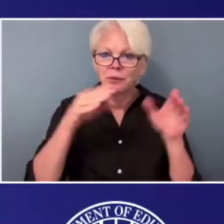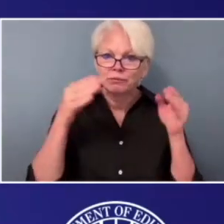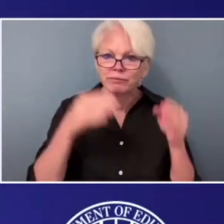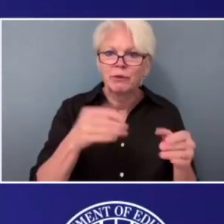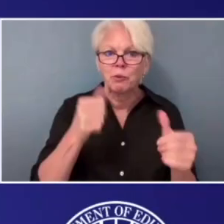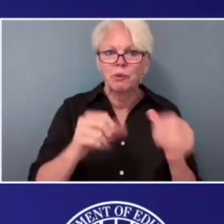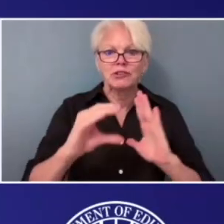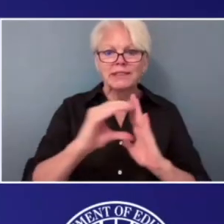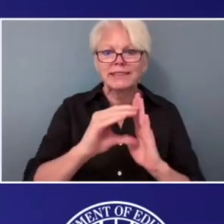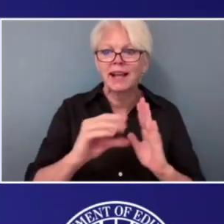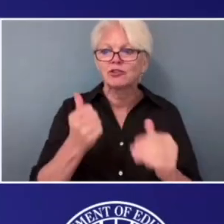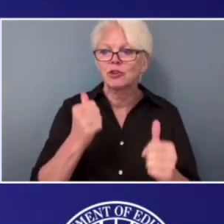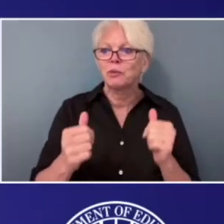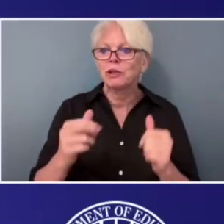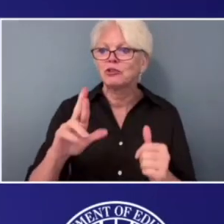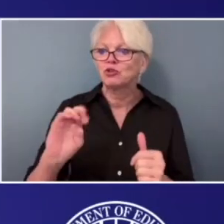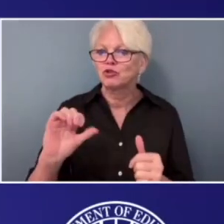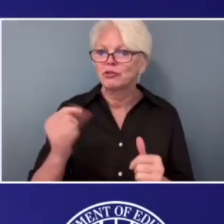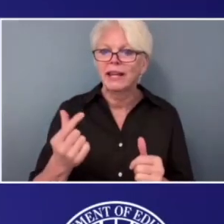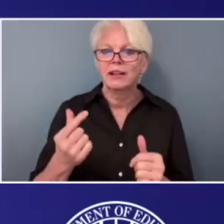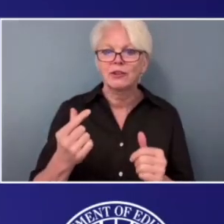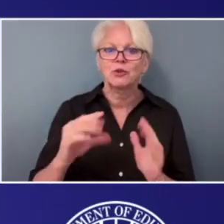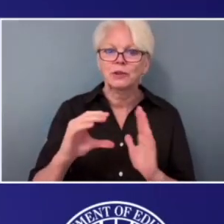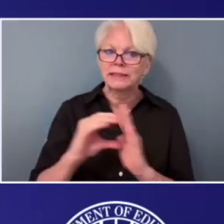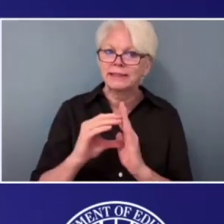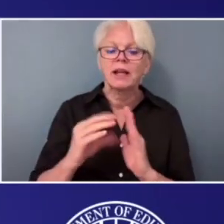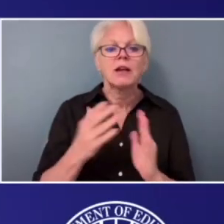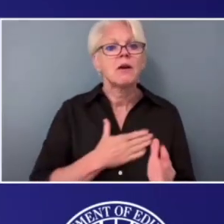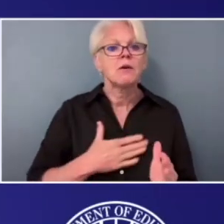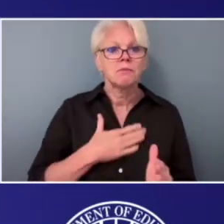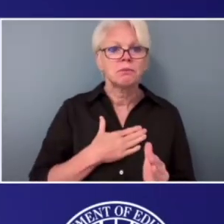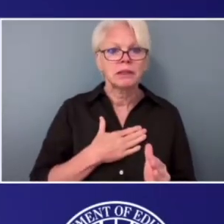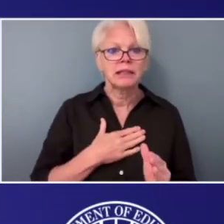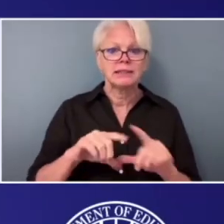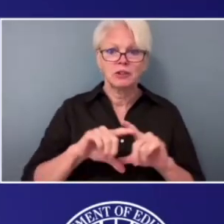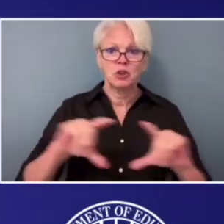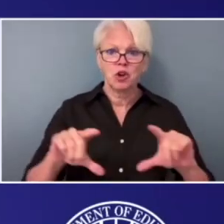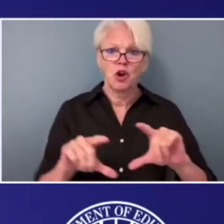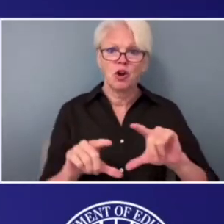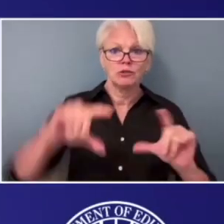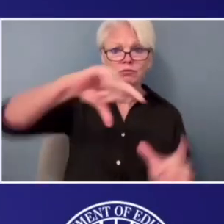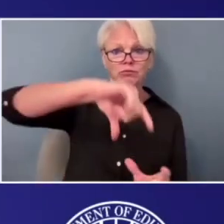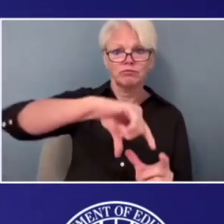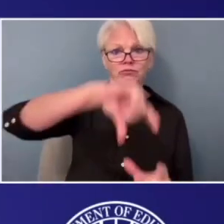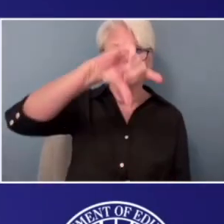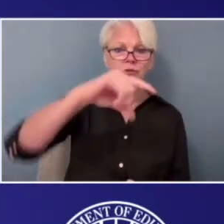what regulatory section, please do raise your card so that I can acknowledge that and help to get us all on